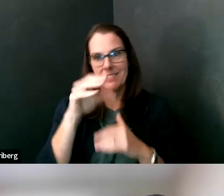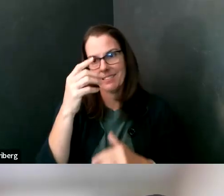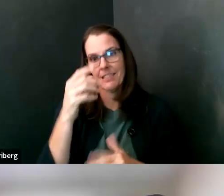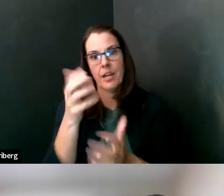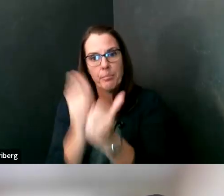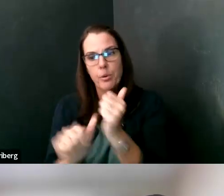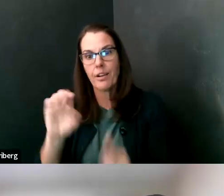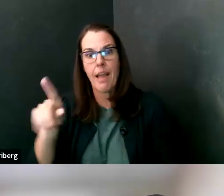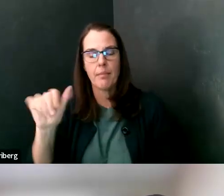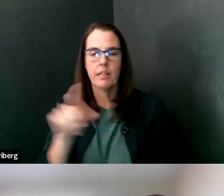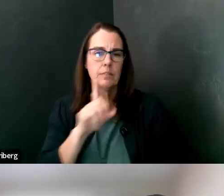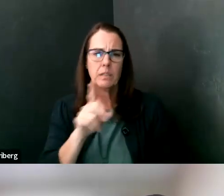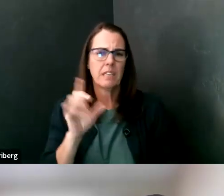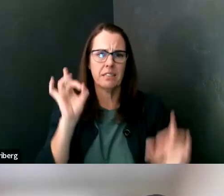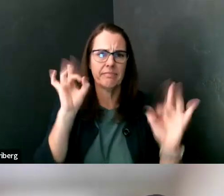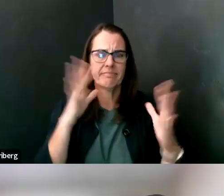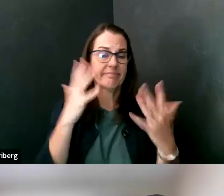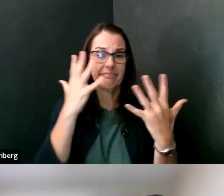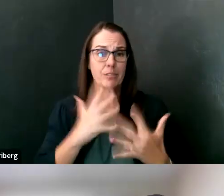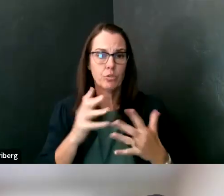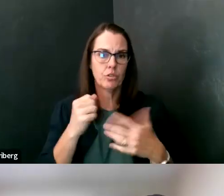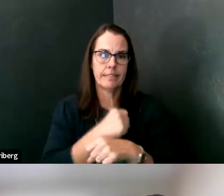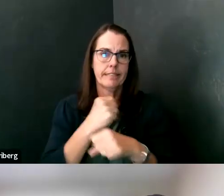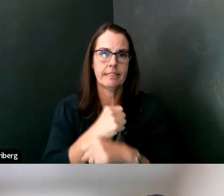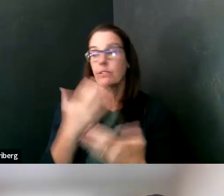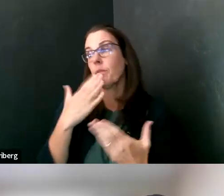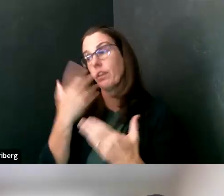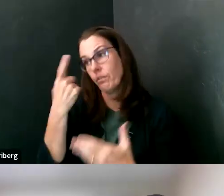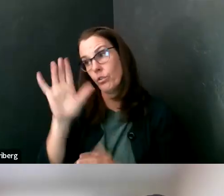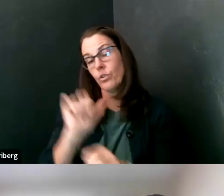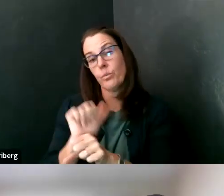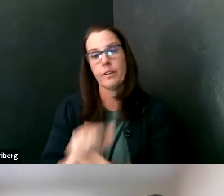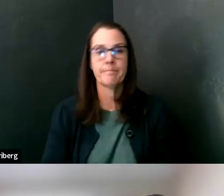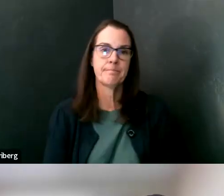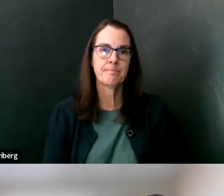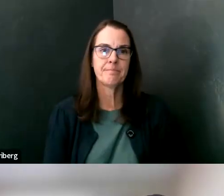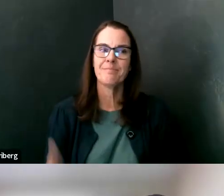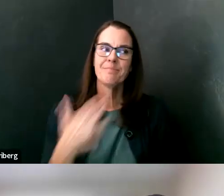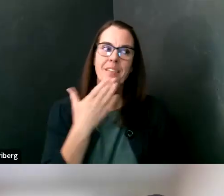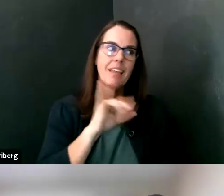a miserable statistic, of course. So, thank you very much for your work. Thank you, John. Uh is it